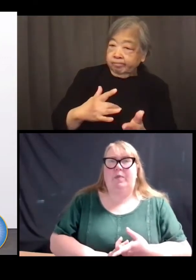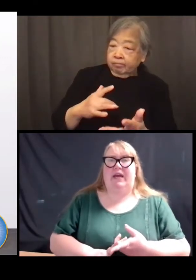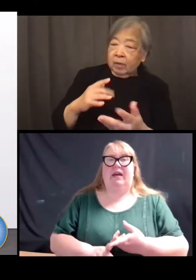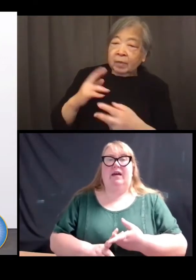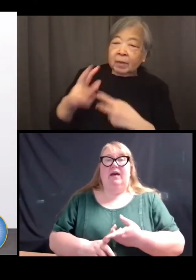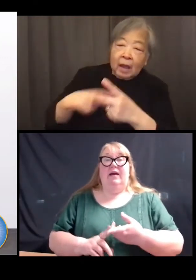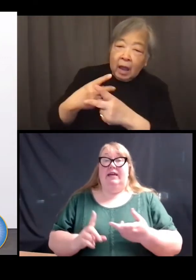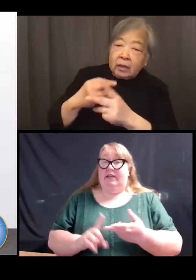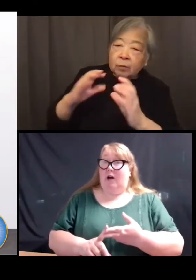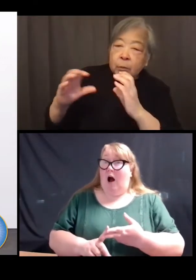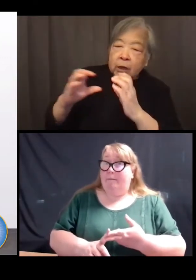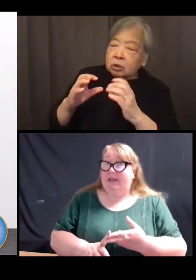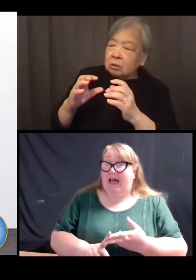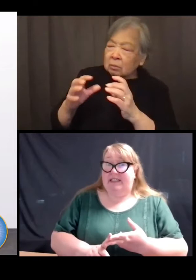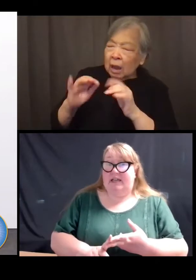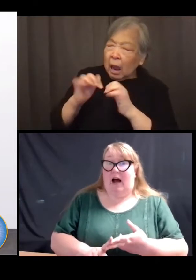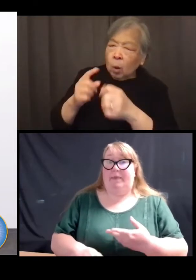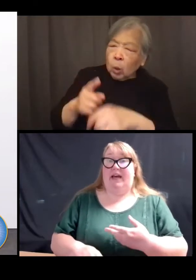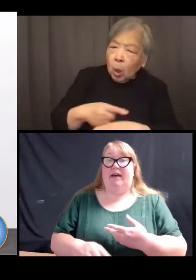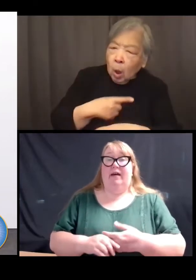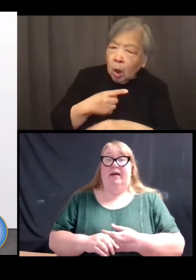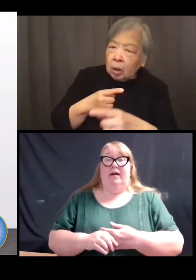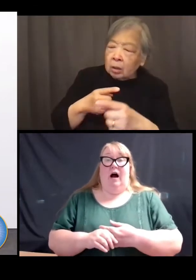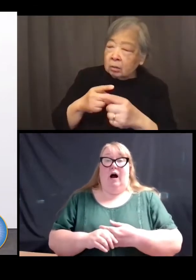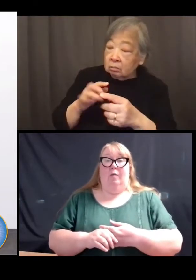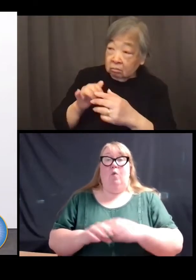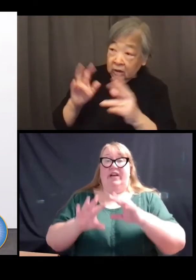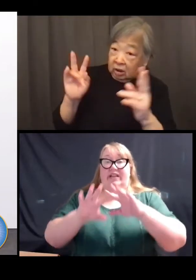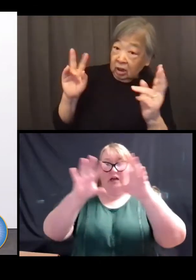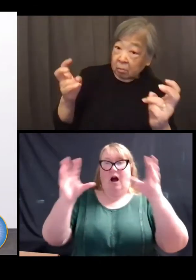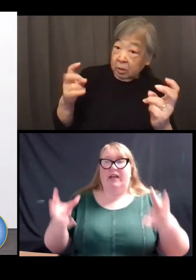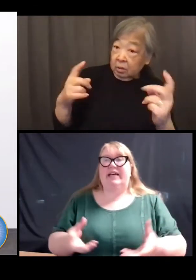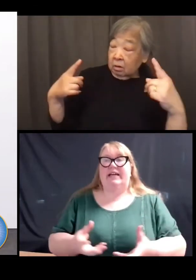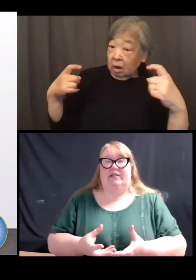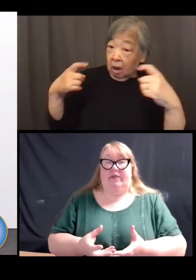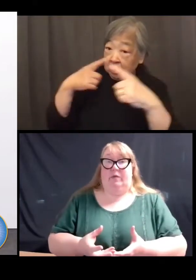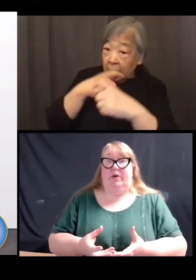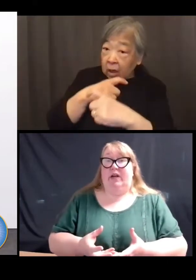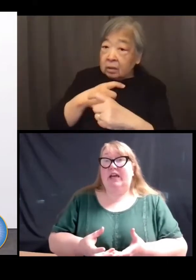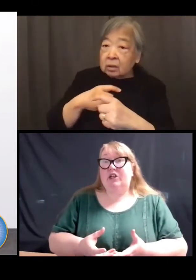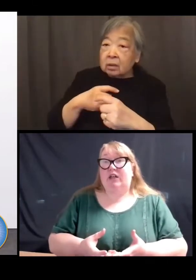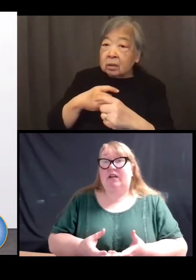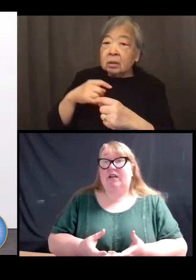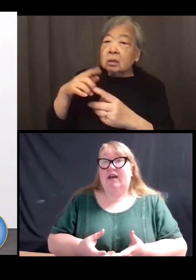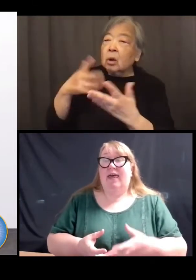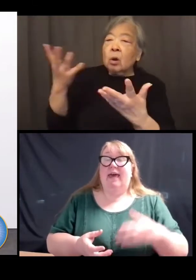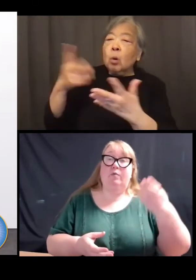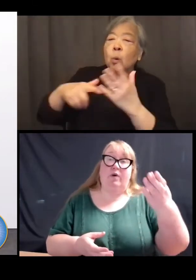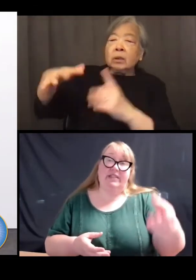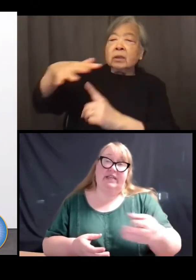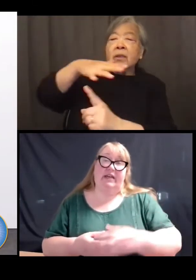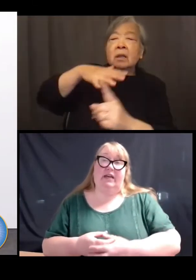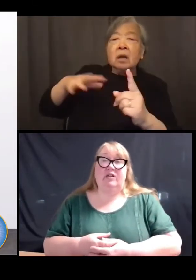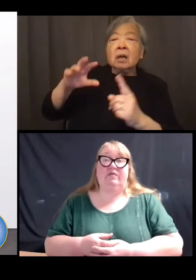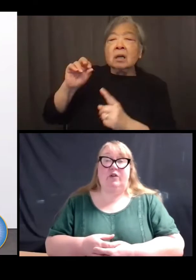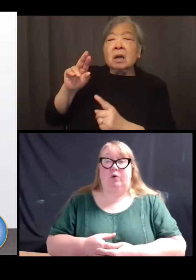be Is it a complex topic What is the context of the communication, and what is the individual